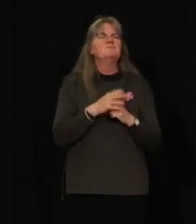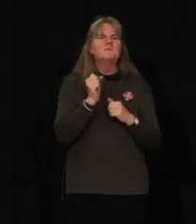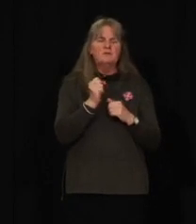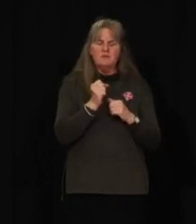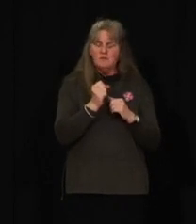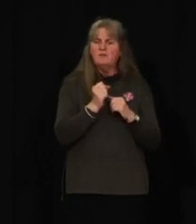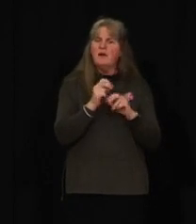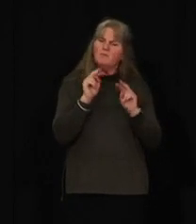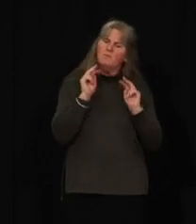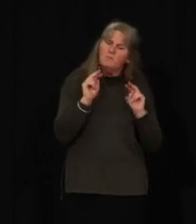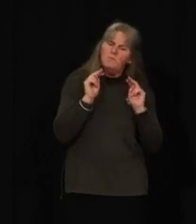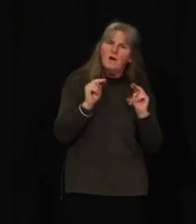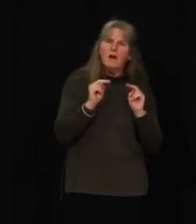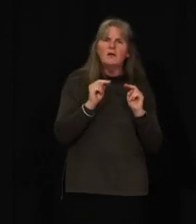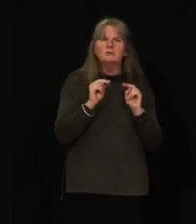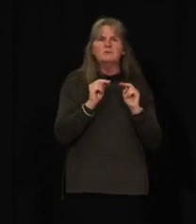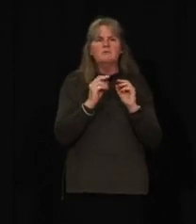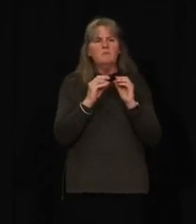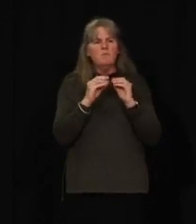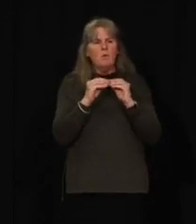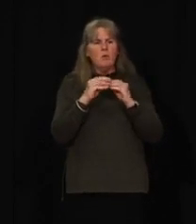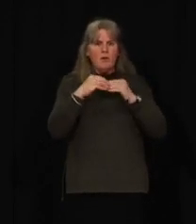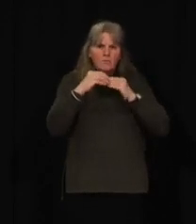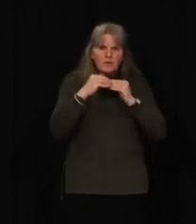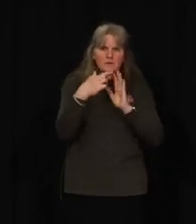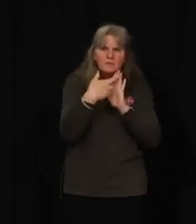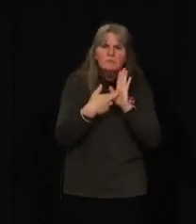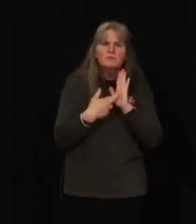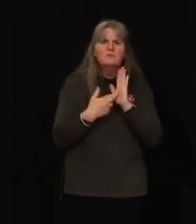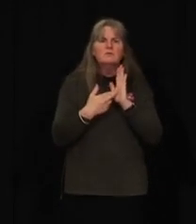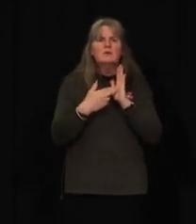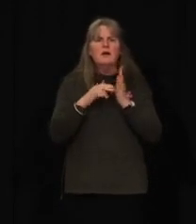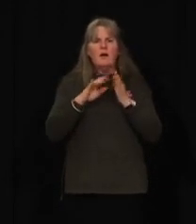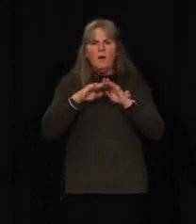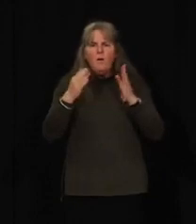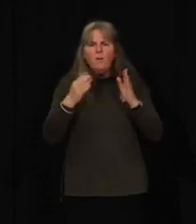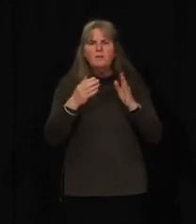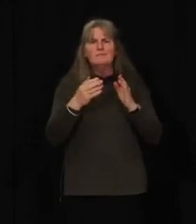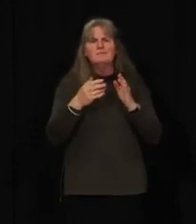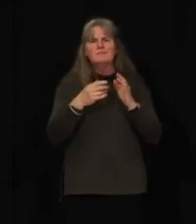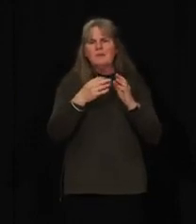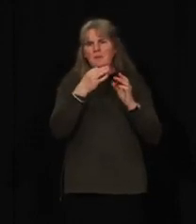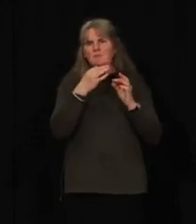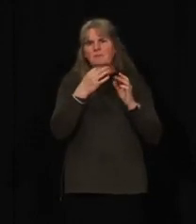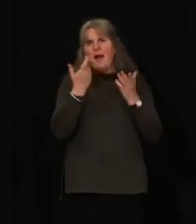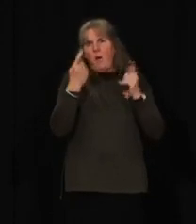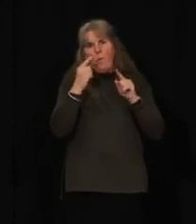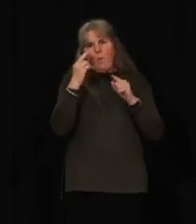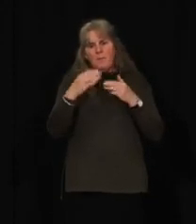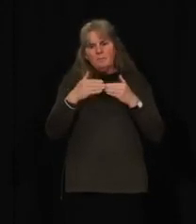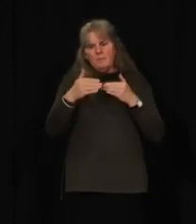have in the near future, enjoying the opportunity again to dine out, to have personal